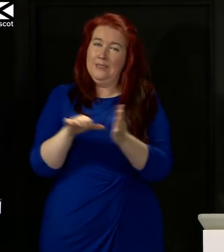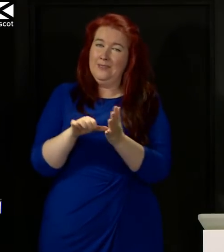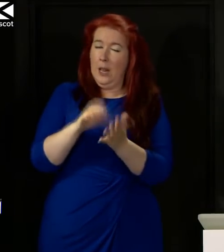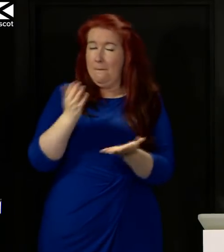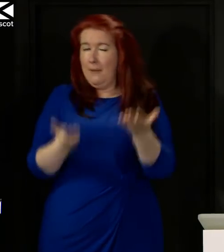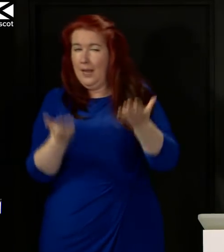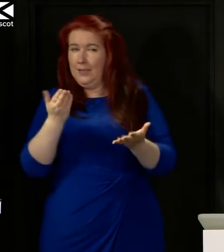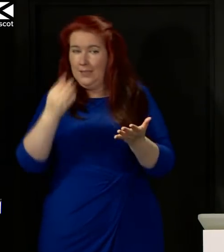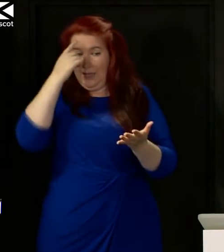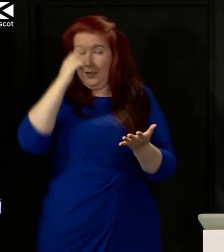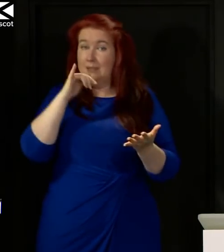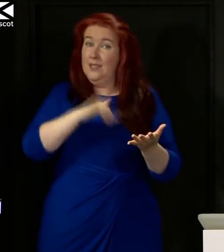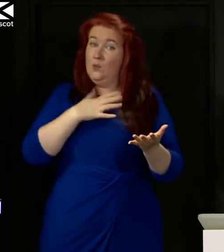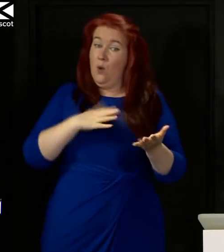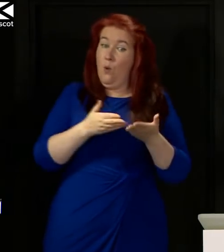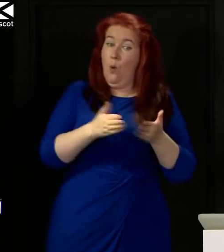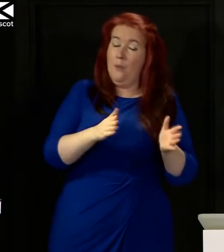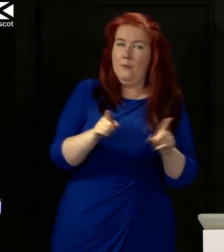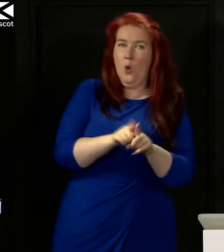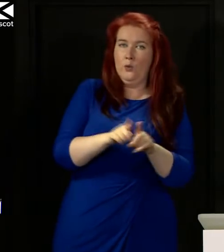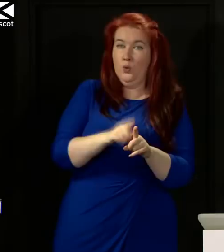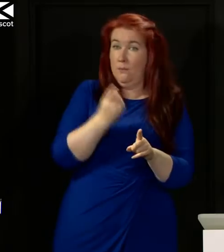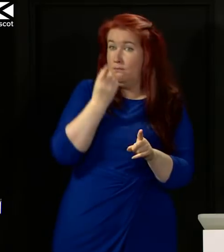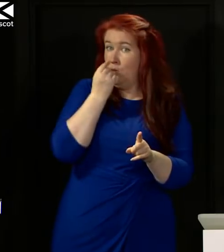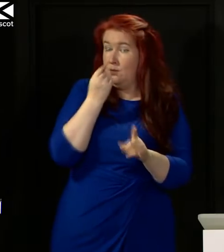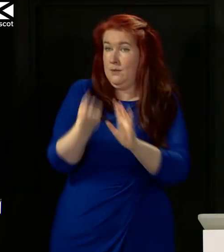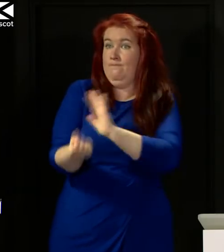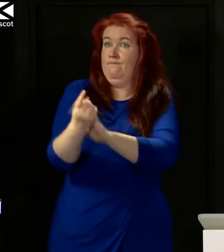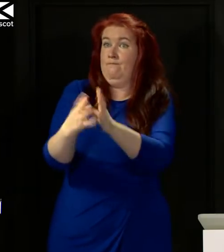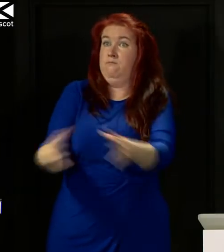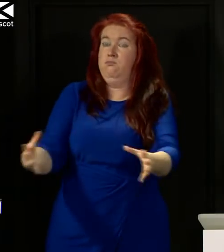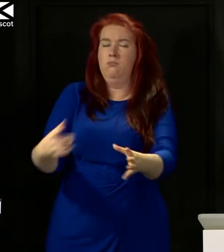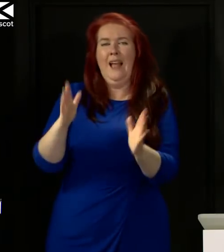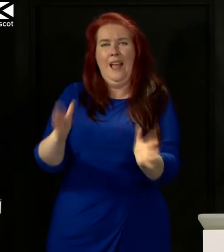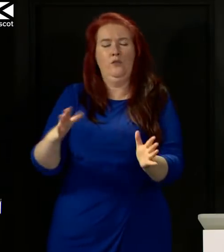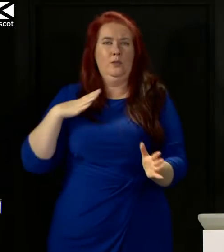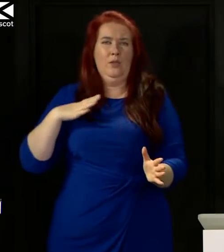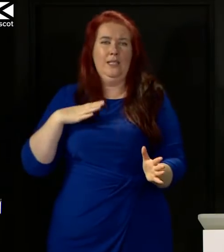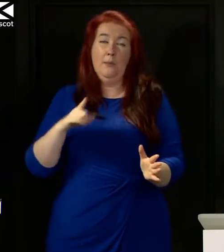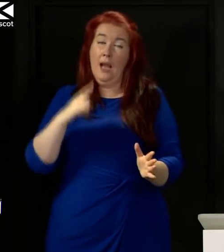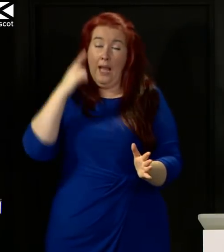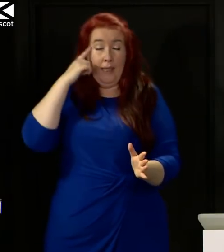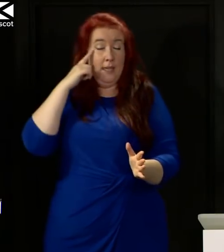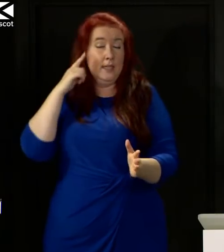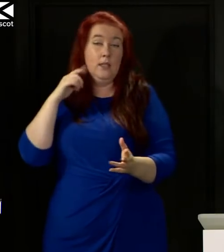but we are moving firmly in the right direction and I believe that is the case, not just for